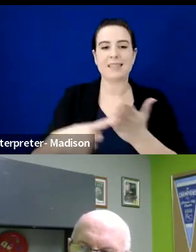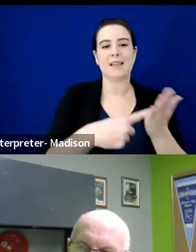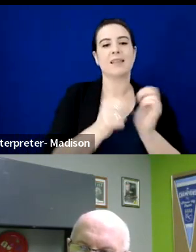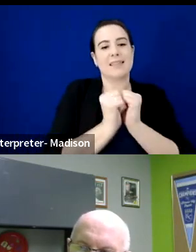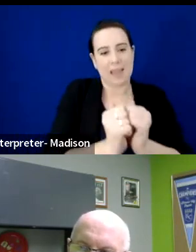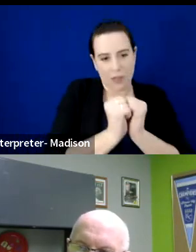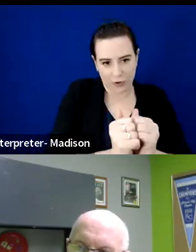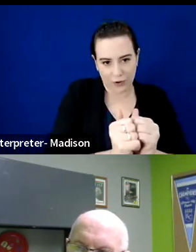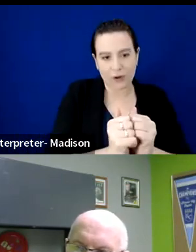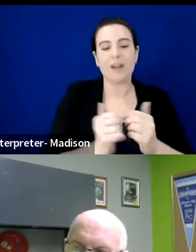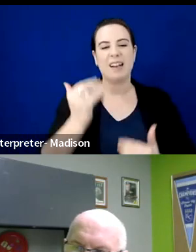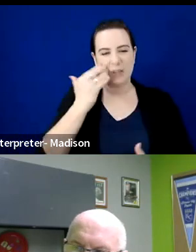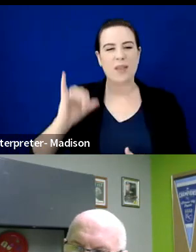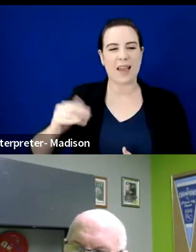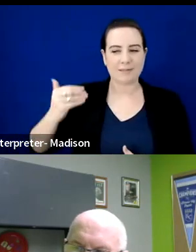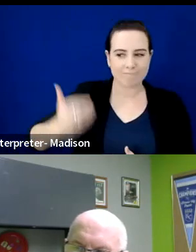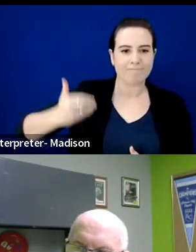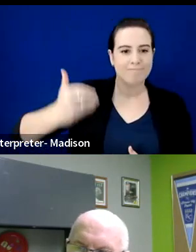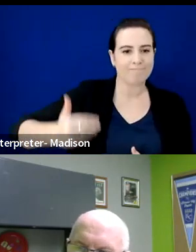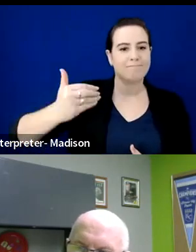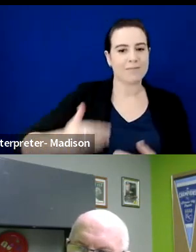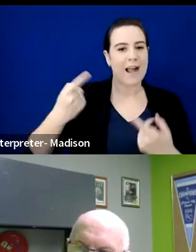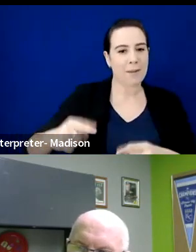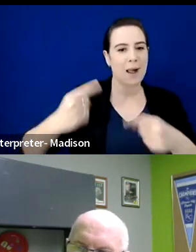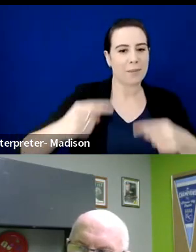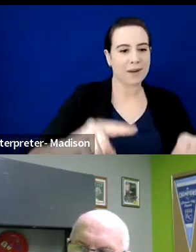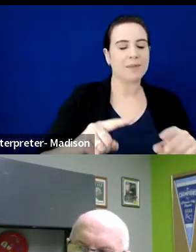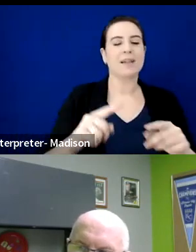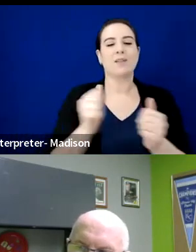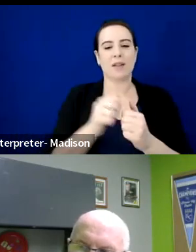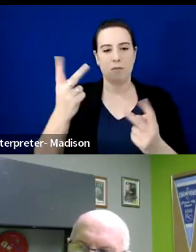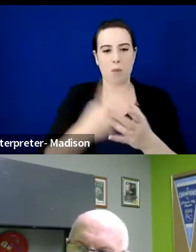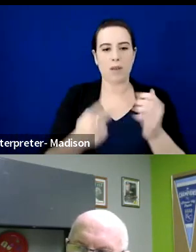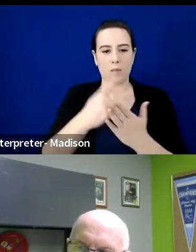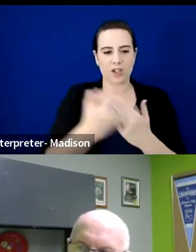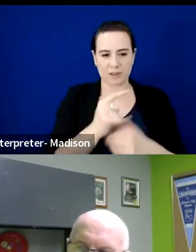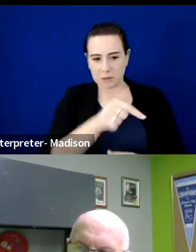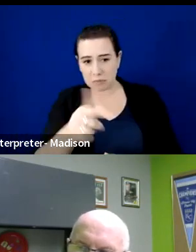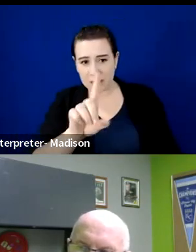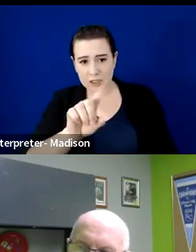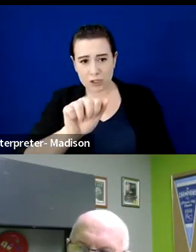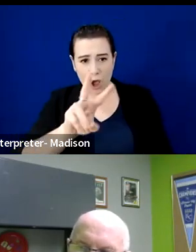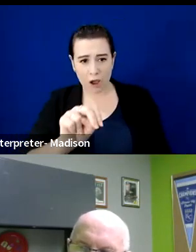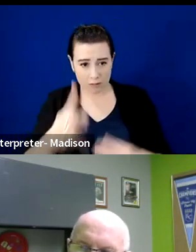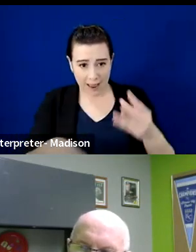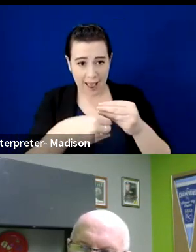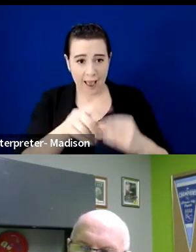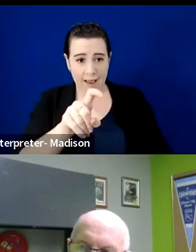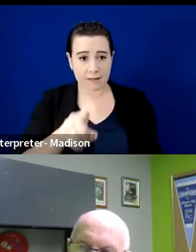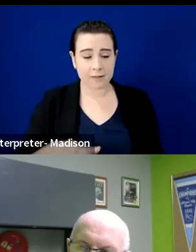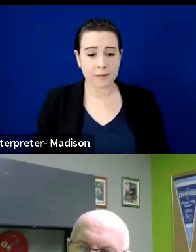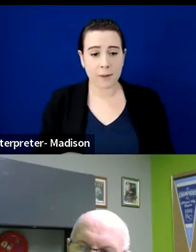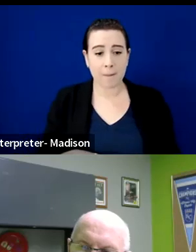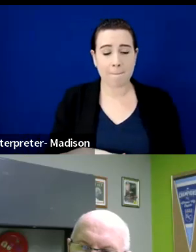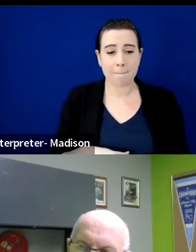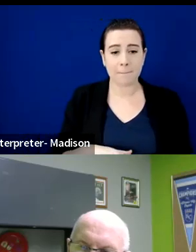On both projects we have all talked about bringing together the public health professionals, departments, and the disability leaders, disability-led organizations and allies in the community that are on the ground and supporting people with disabilities on a day-to-day basis, and making sure that they are coming together on a regular basis to share updates, to share resources, to collaborate on rising issues, and identify what those gaps are together and address them together.